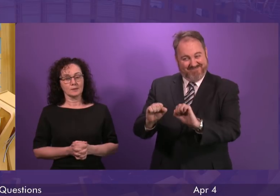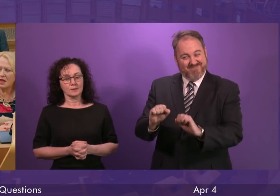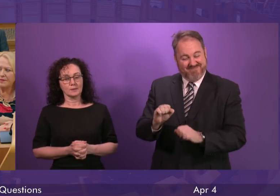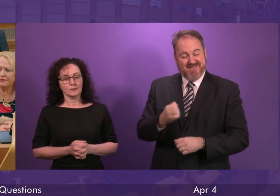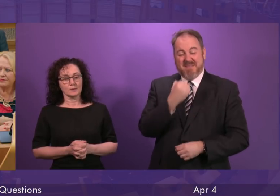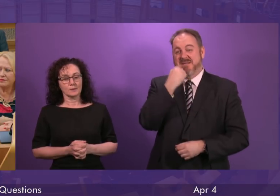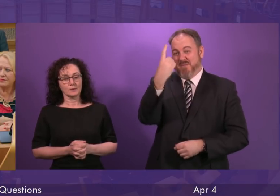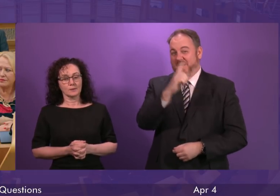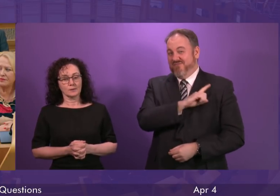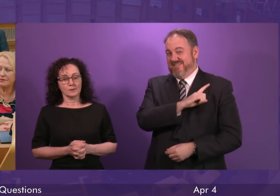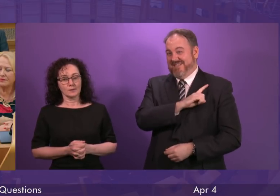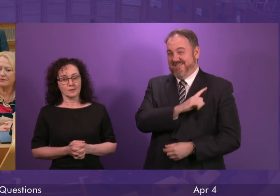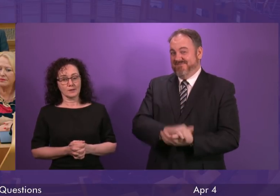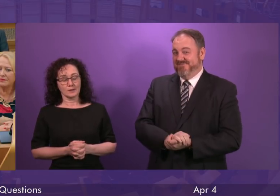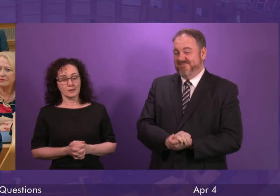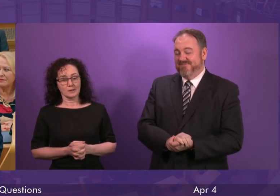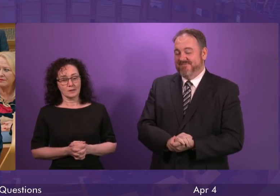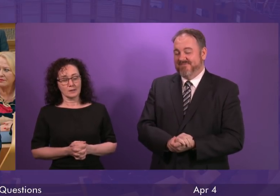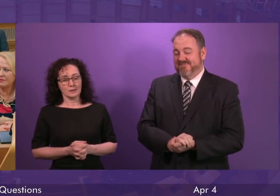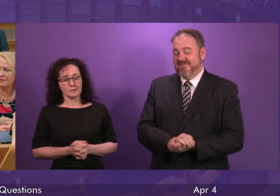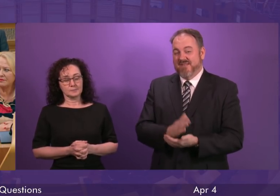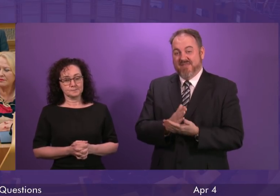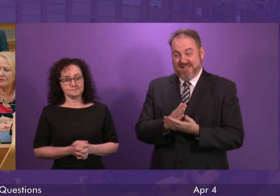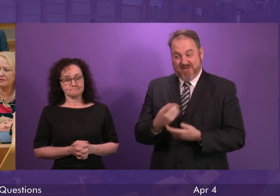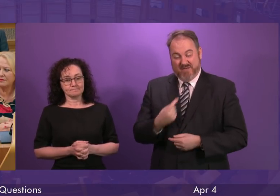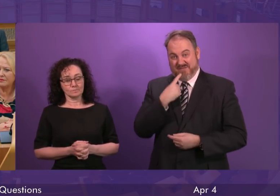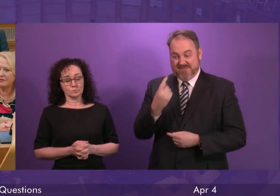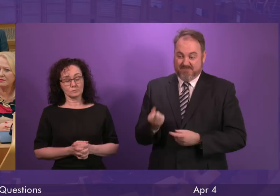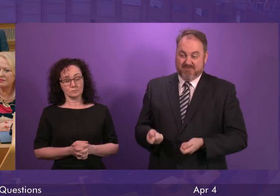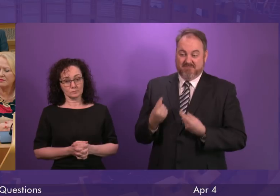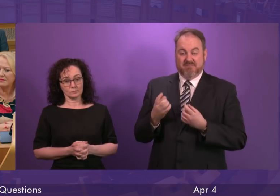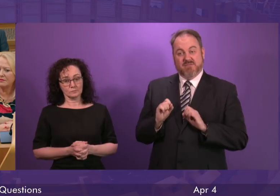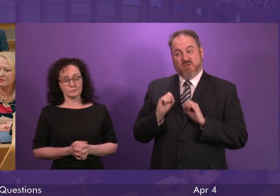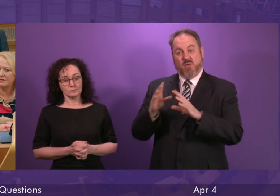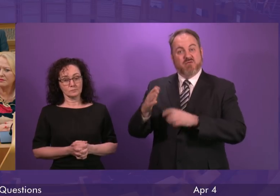A year ago, when we raised the issue at First Minister’s question time, Nicola Sturgeon